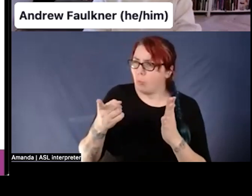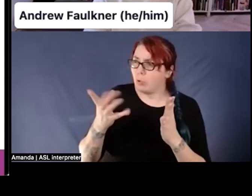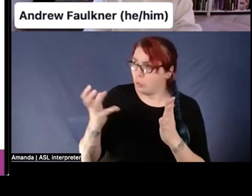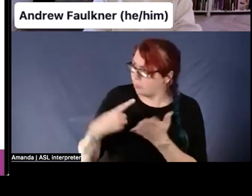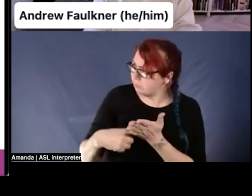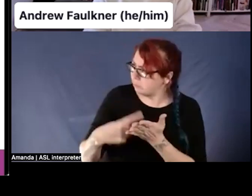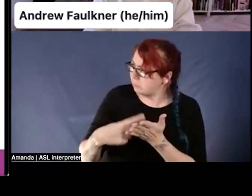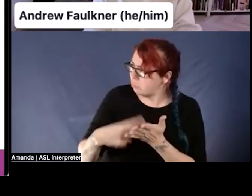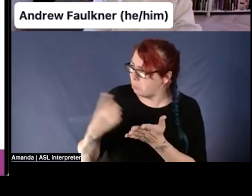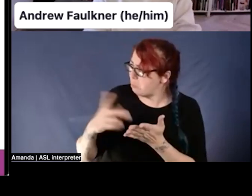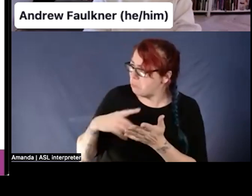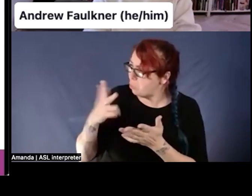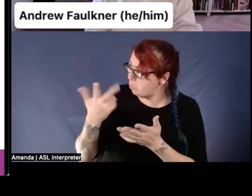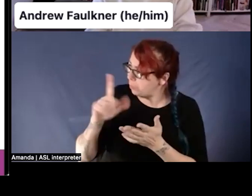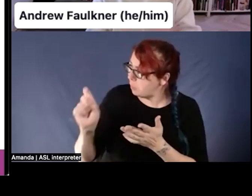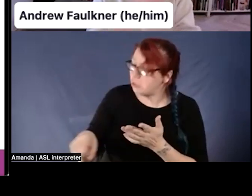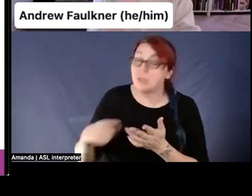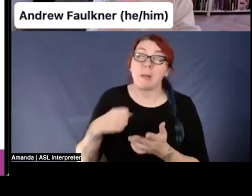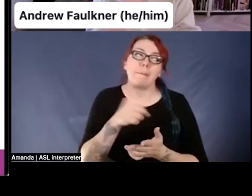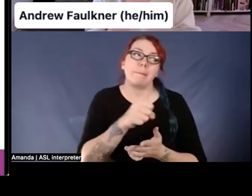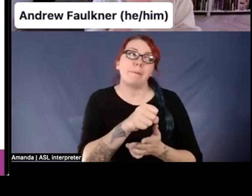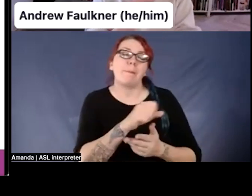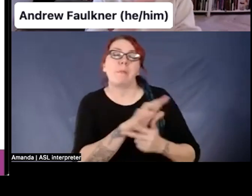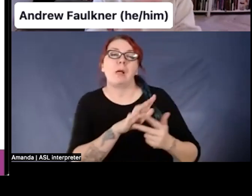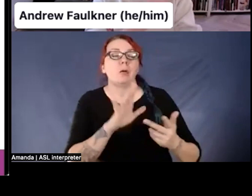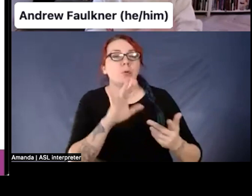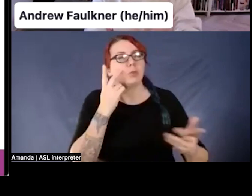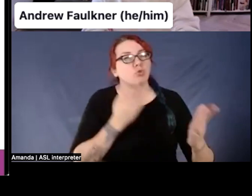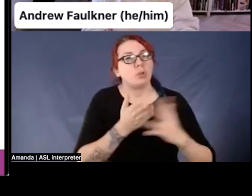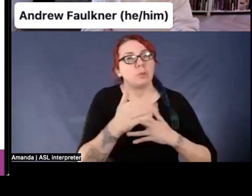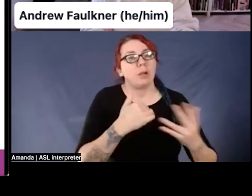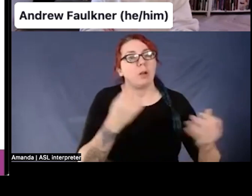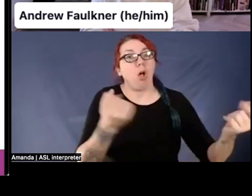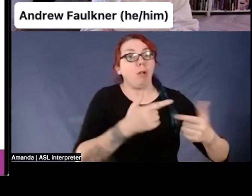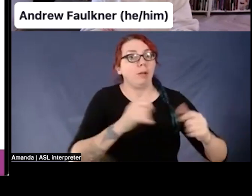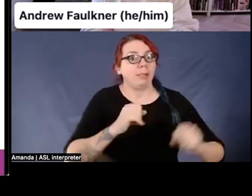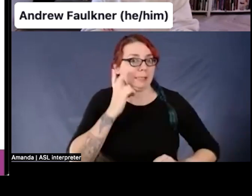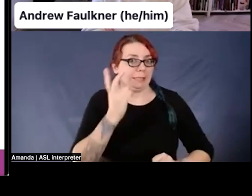the start of the meeting. It ends up being sort of a long list of bullet points. And we put them